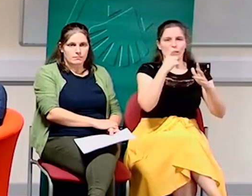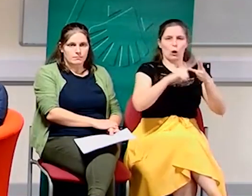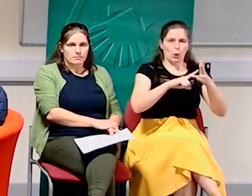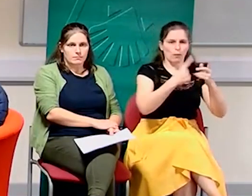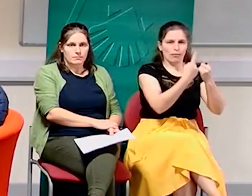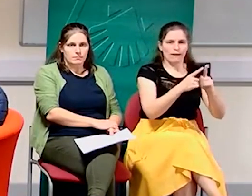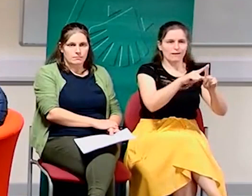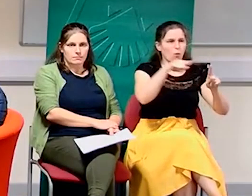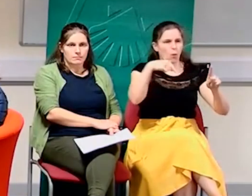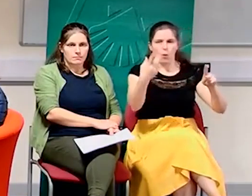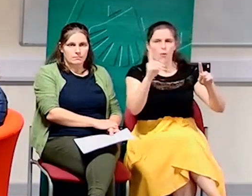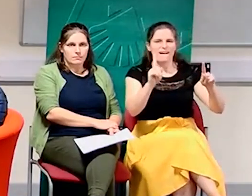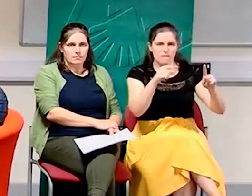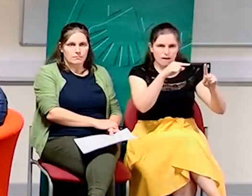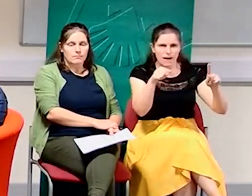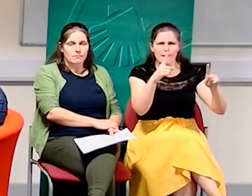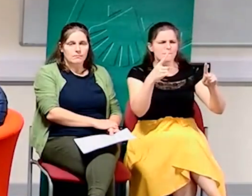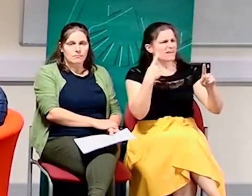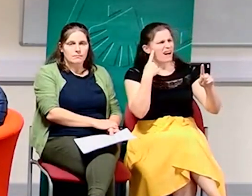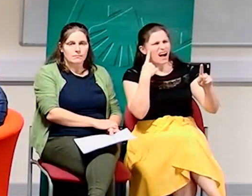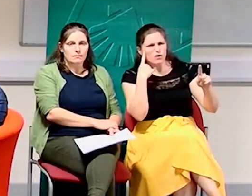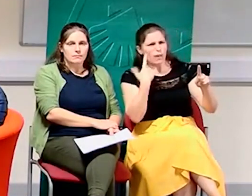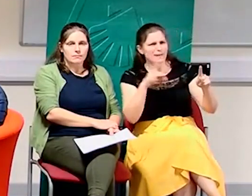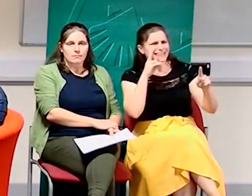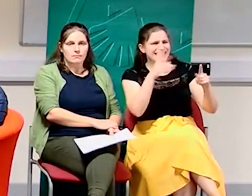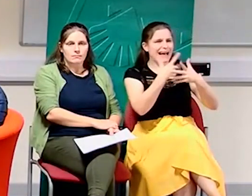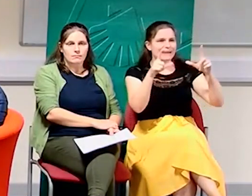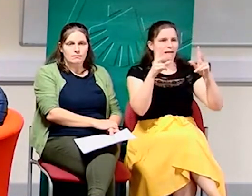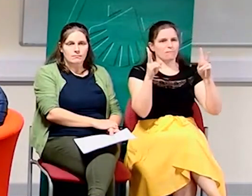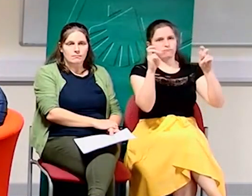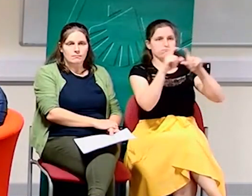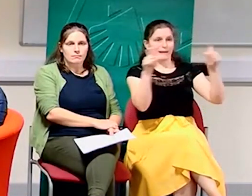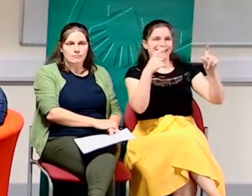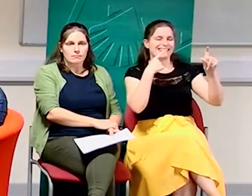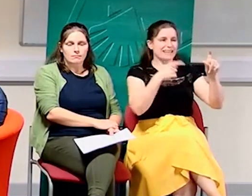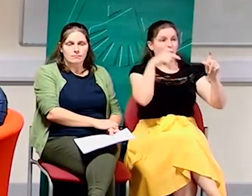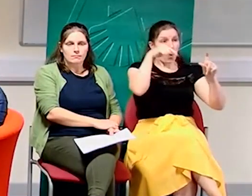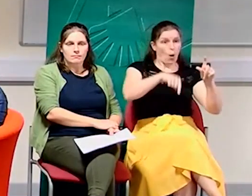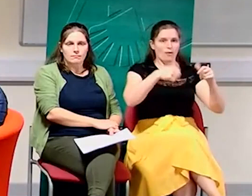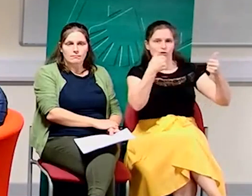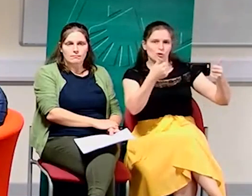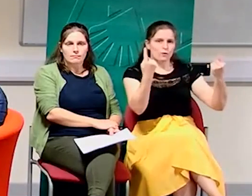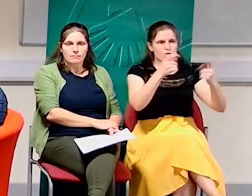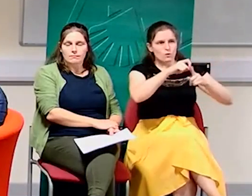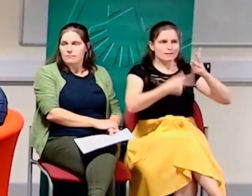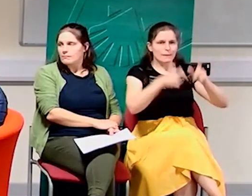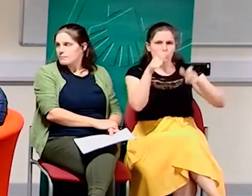want to be in you know a leader in supporting people with different abilities so just a yeah